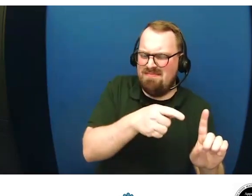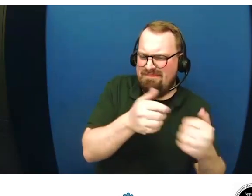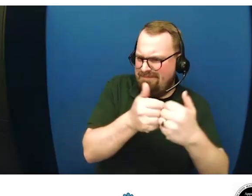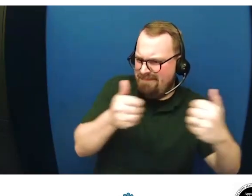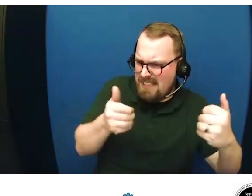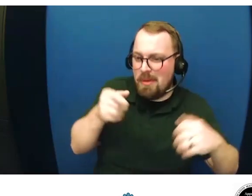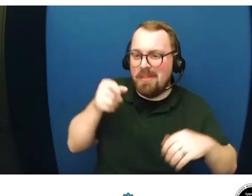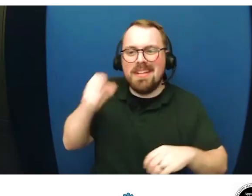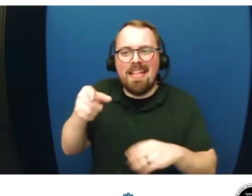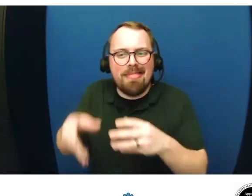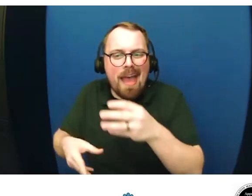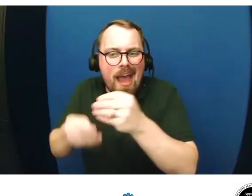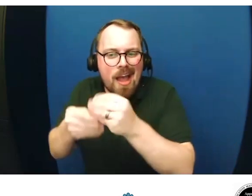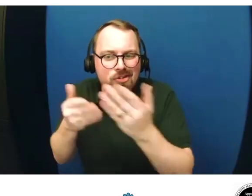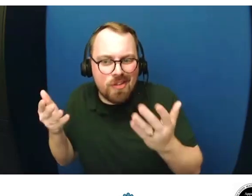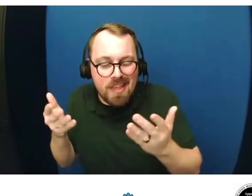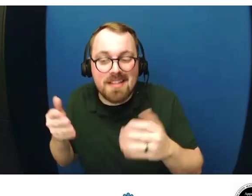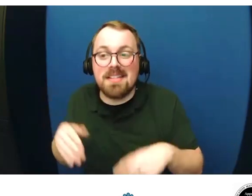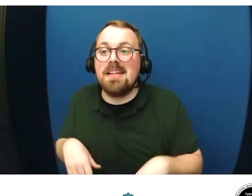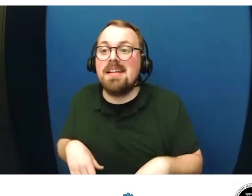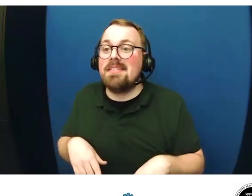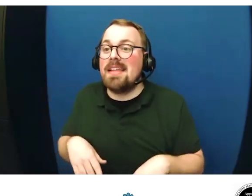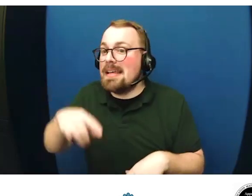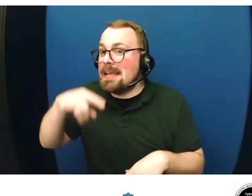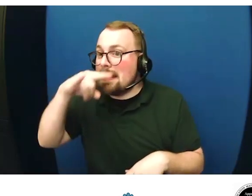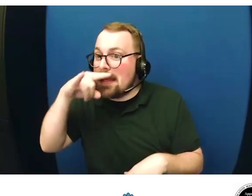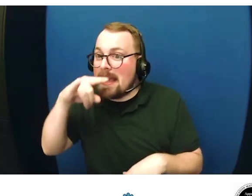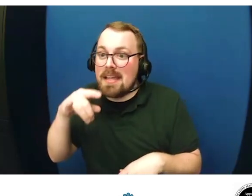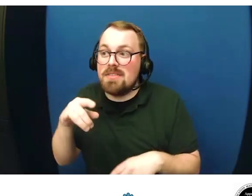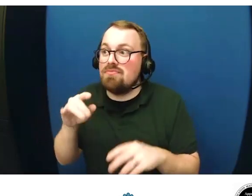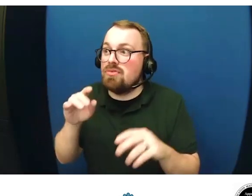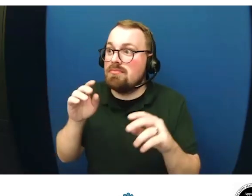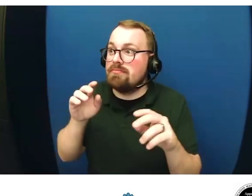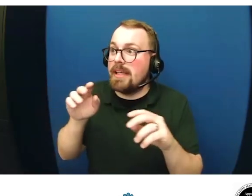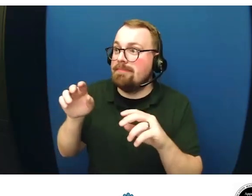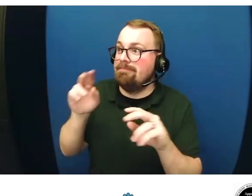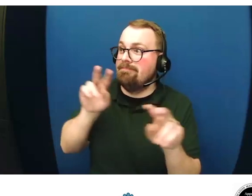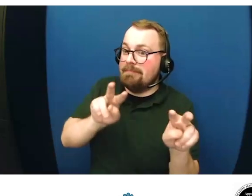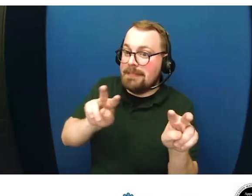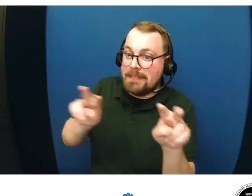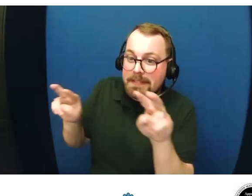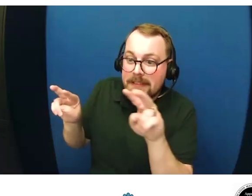It's the extra stuff. It's the stuff that kids learn from observing, from looking around,